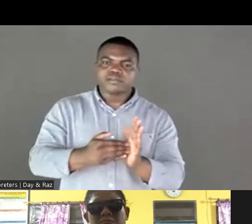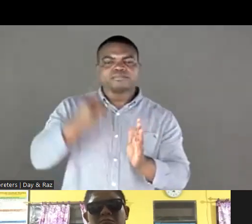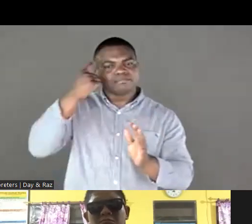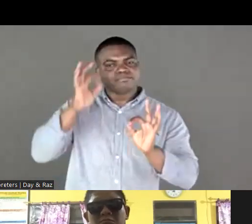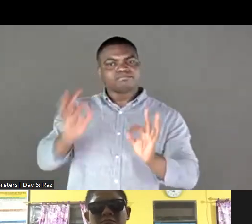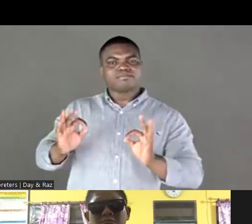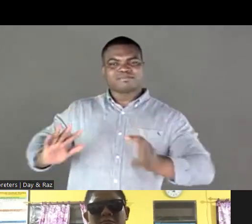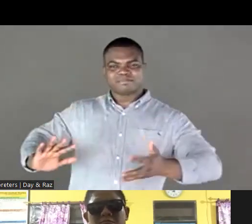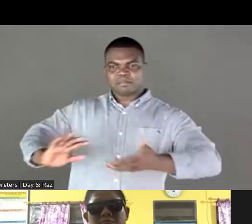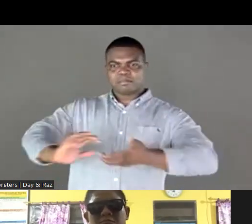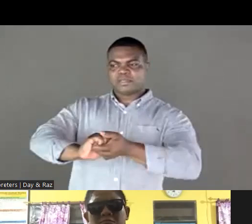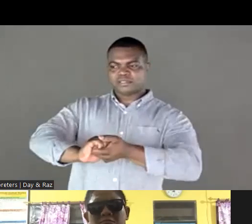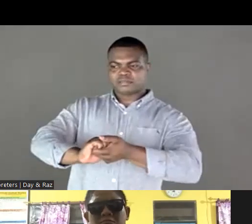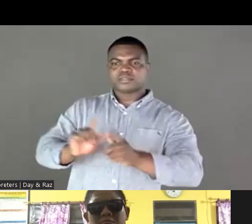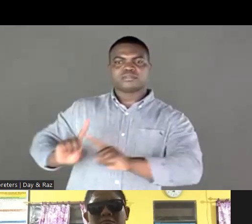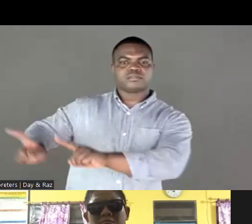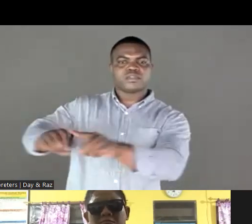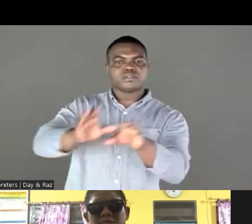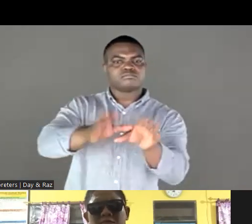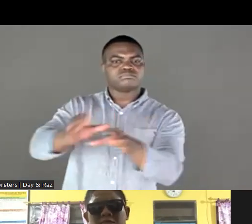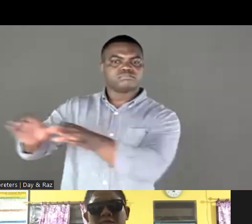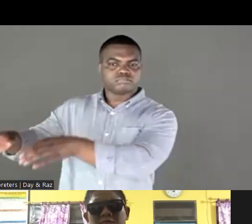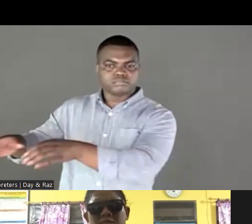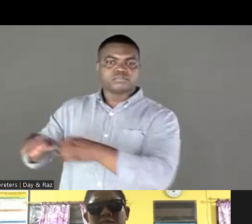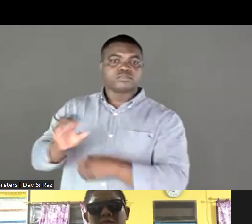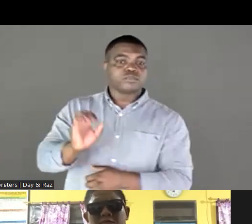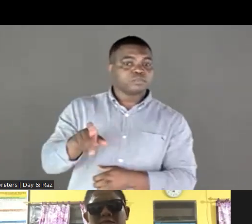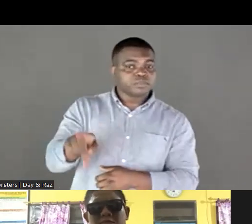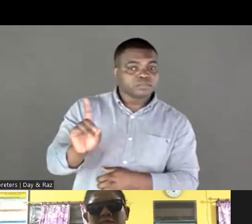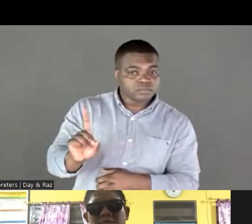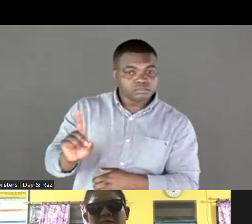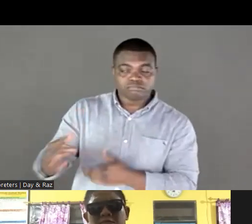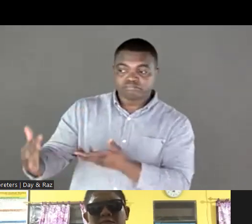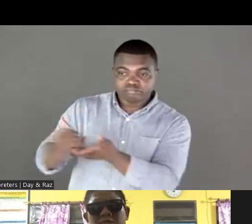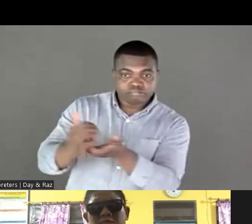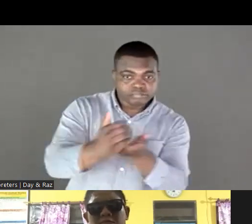language in there about disability rights organizations, etc. So we will be mapping down